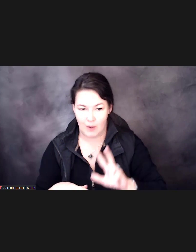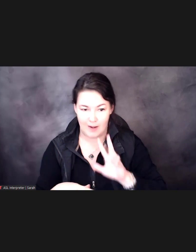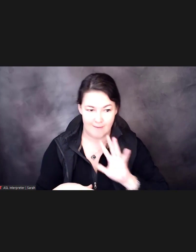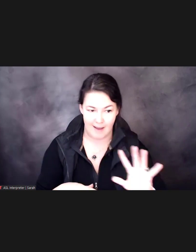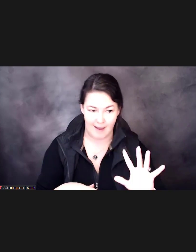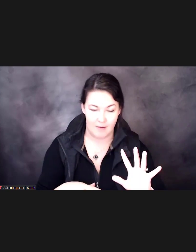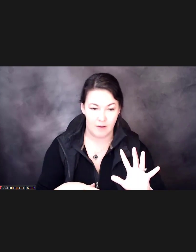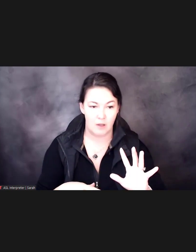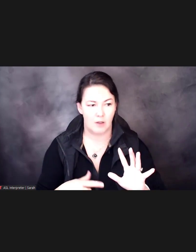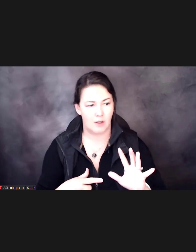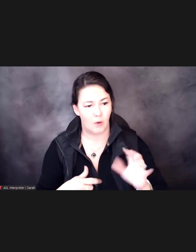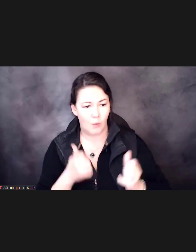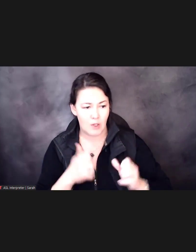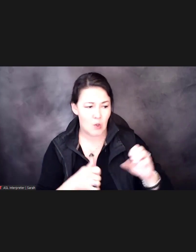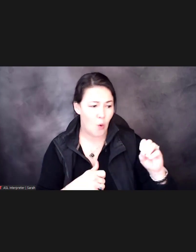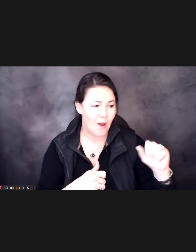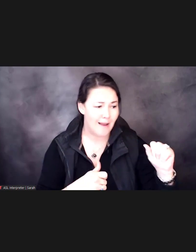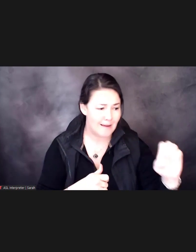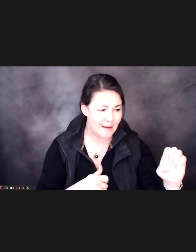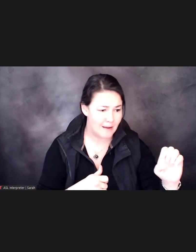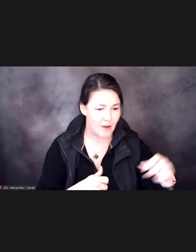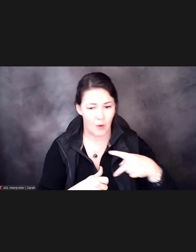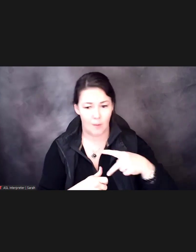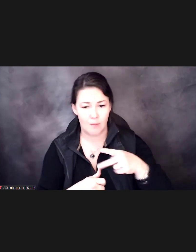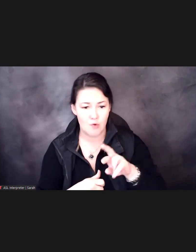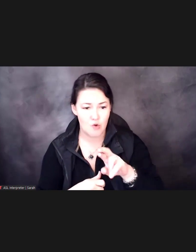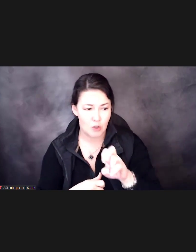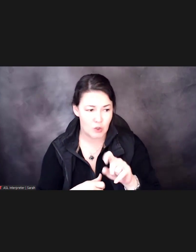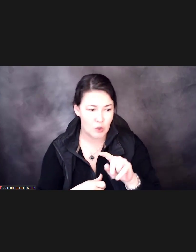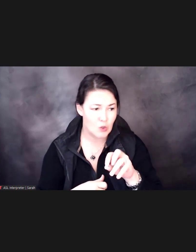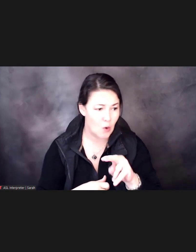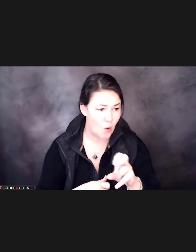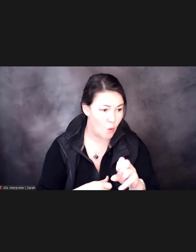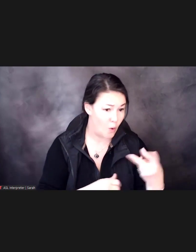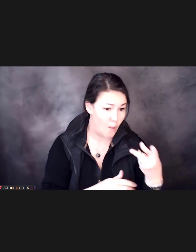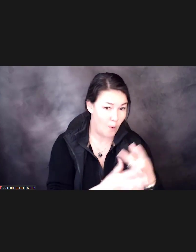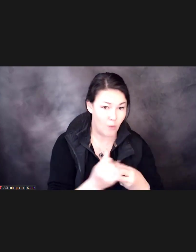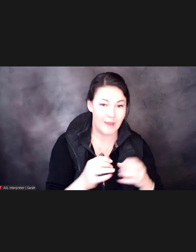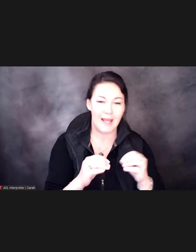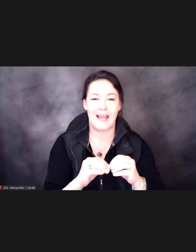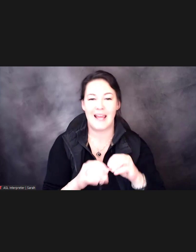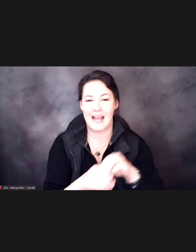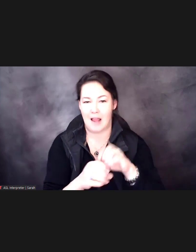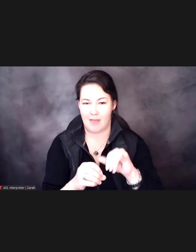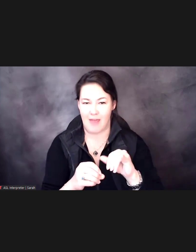5 year olds, OAE or pure tone or both, in that big- big-picture